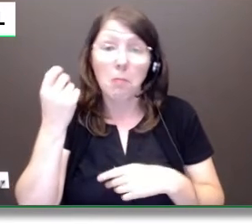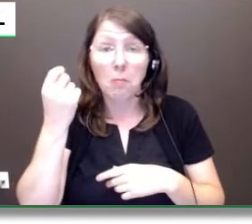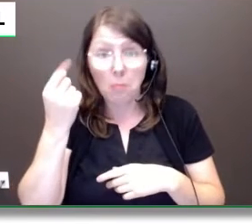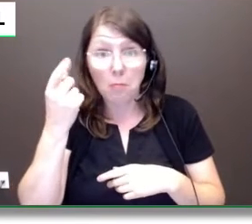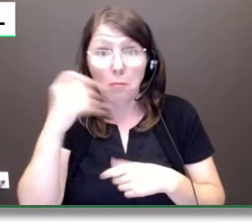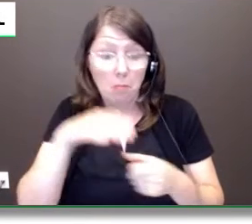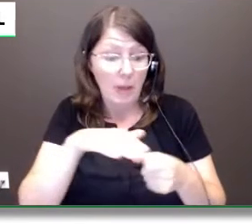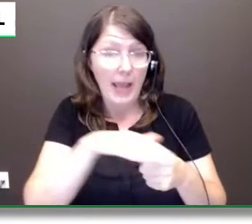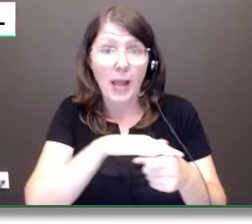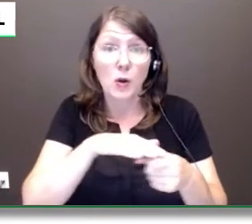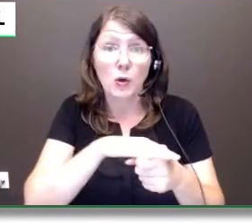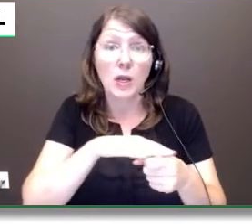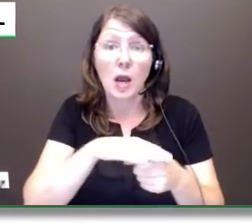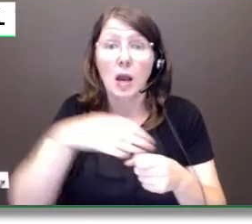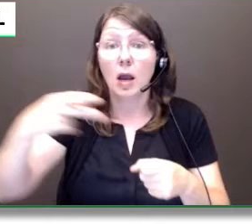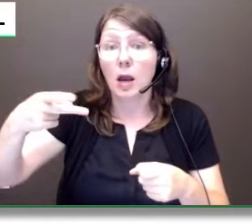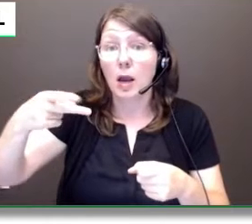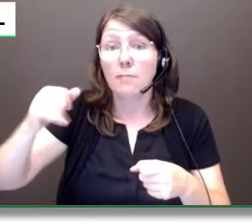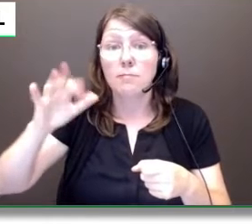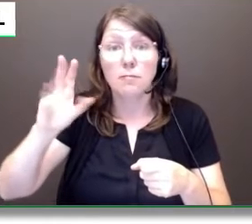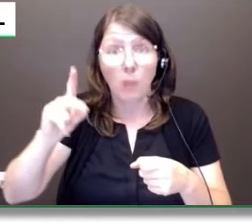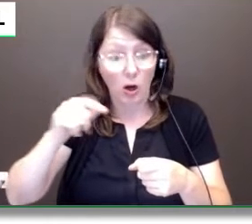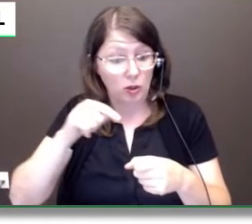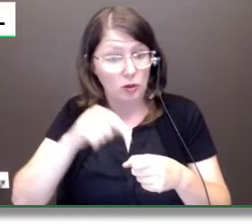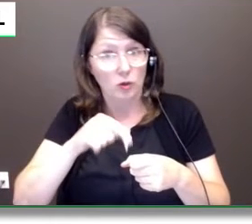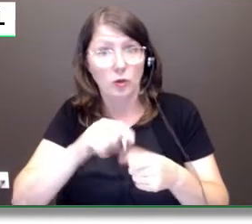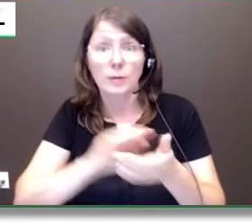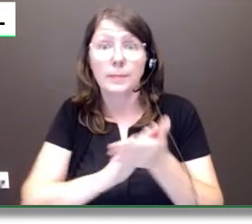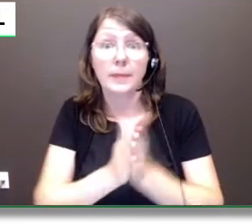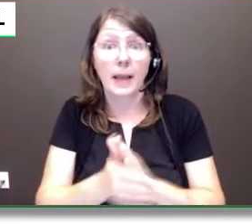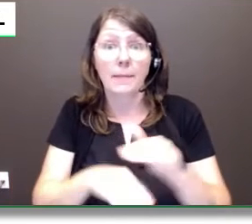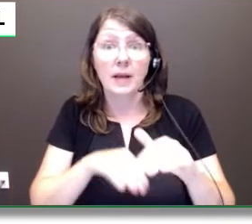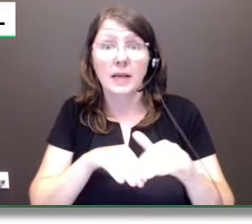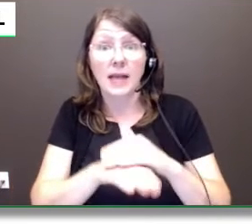making it accessible is overwhelmingly challenging due to environmental or